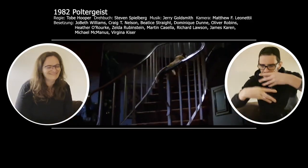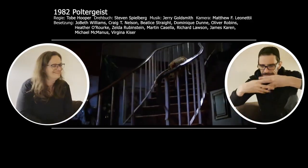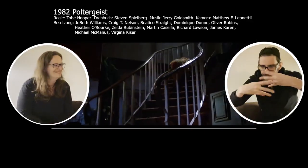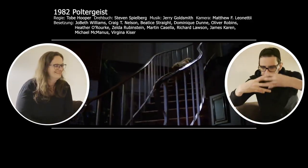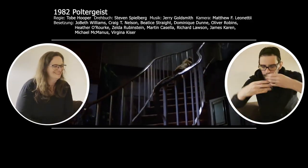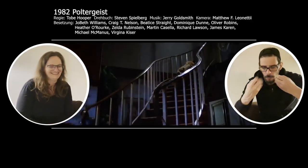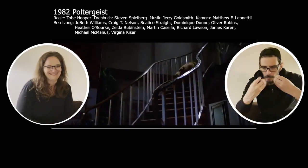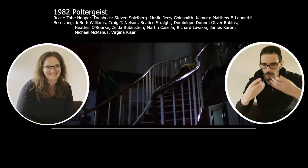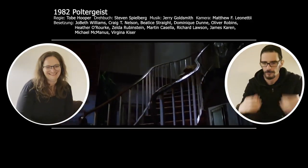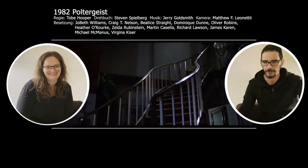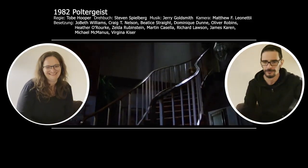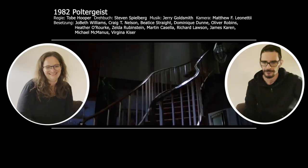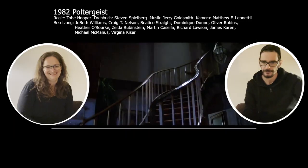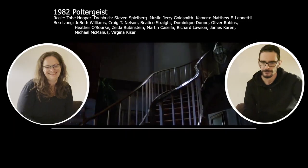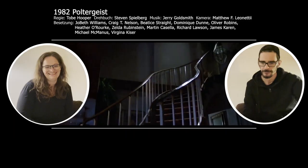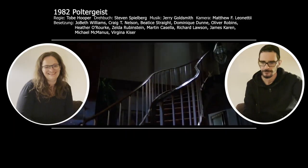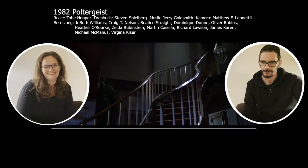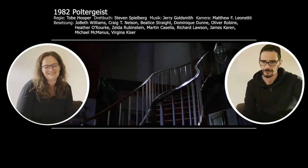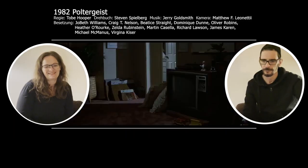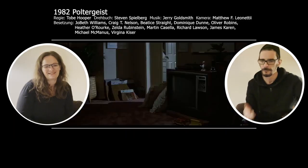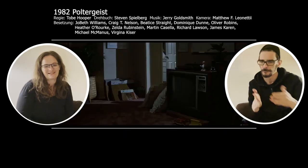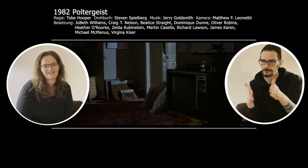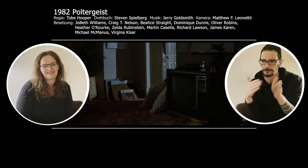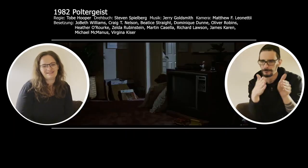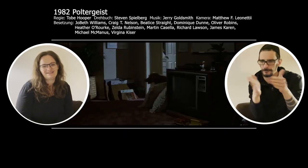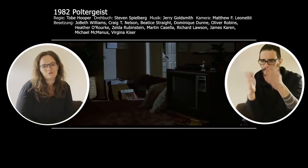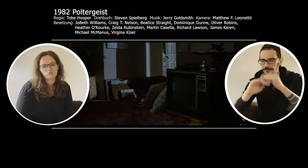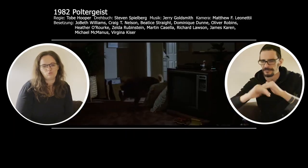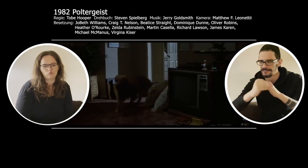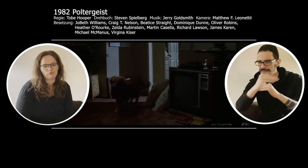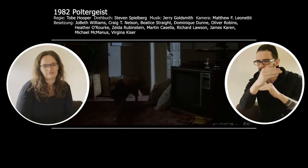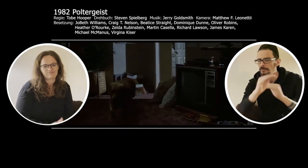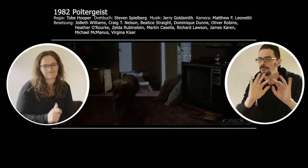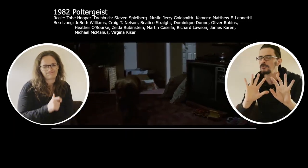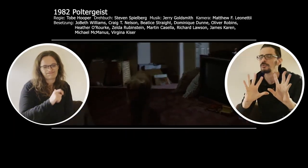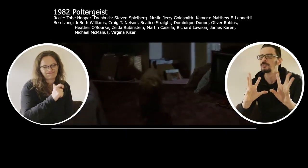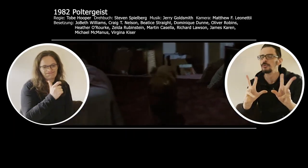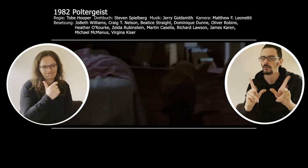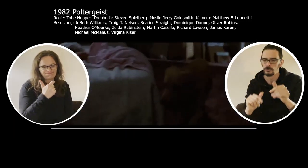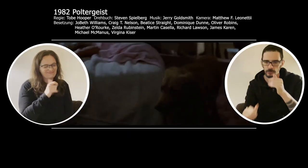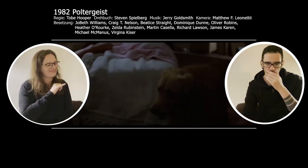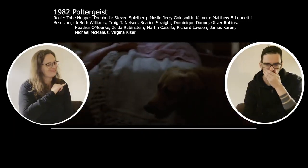The lines merge and waver, and there is also flickering. The spiral staircase is really beautiful. - Very lively here.